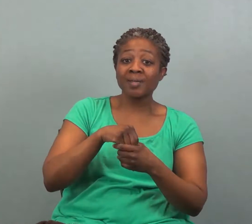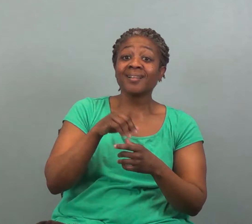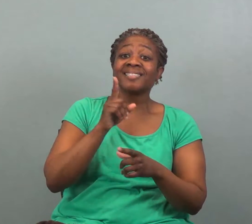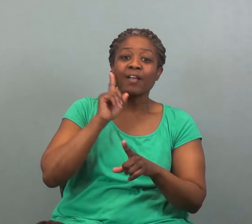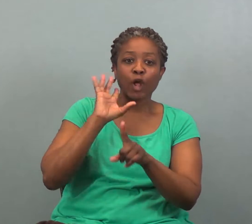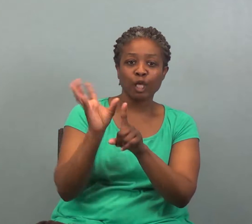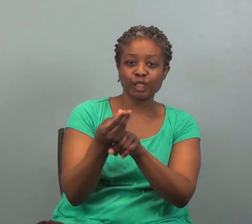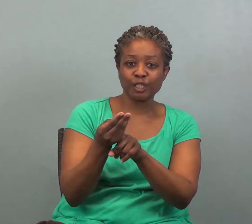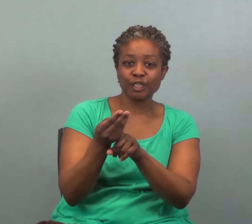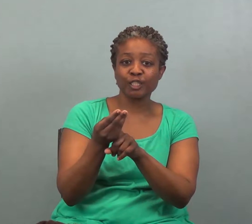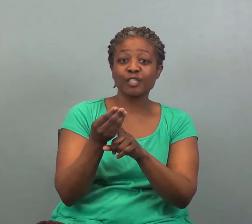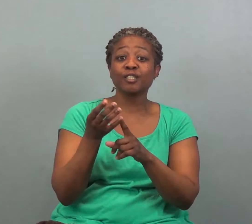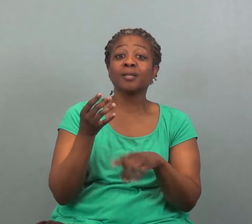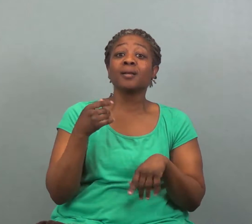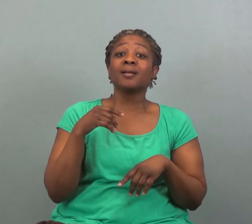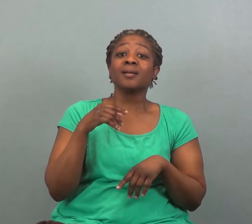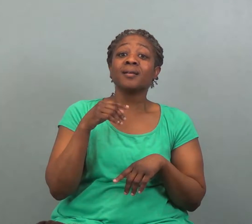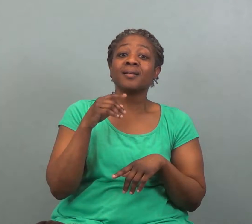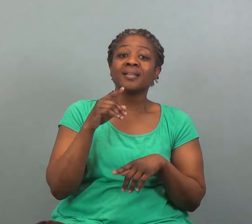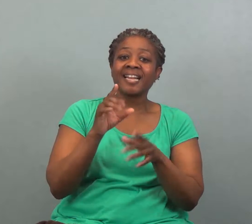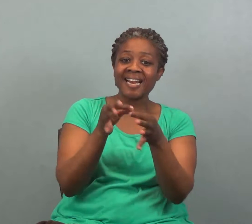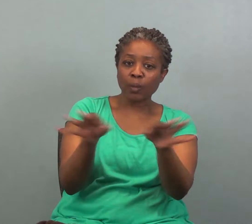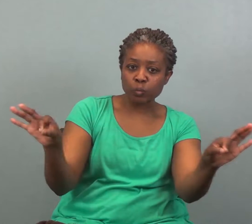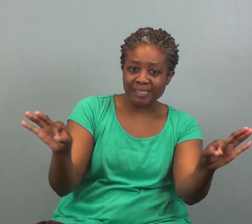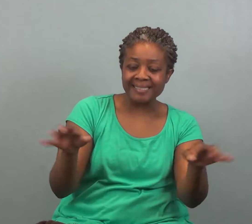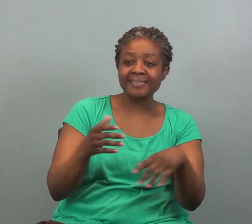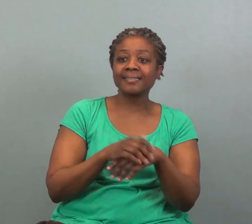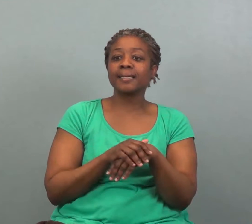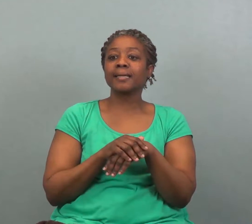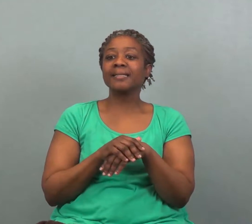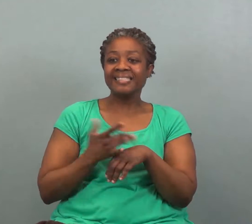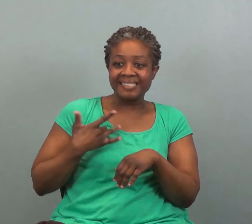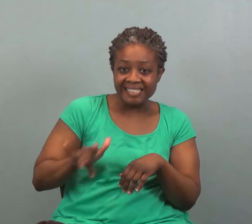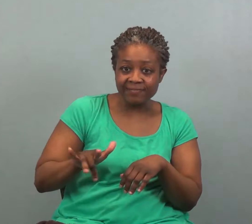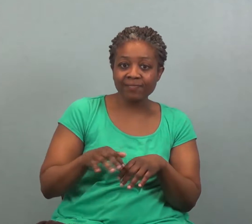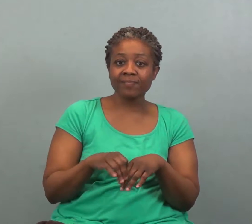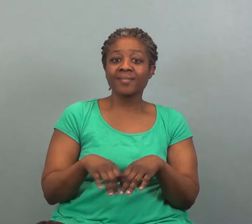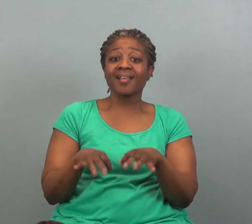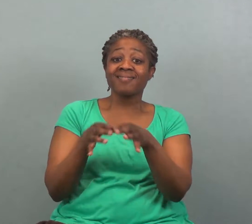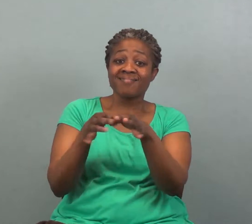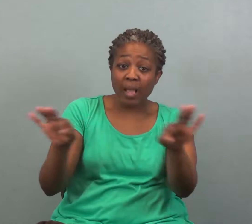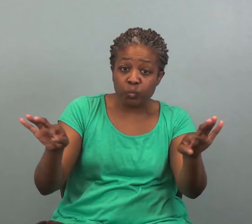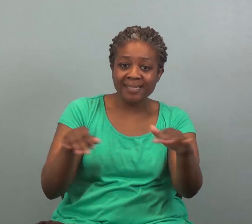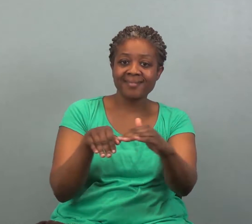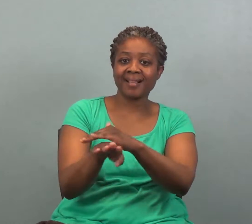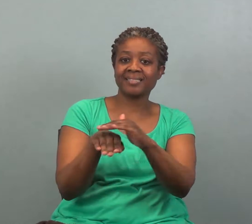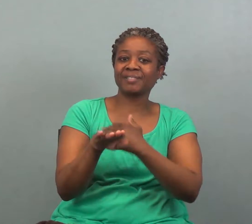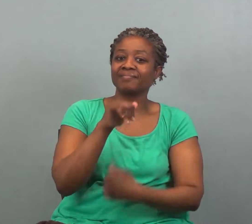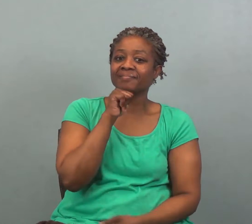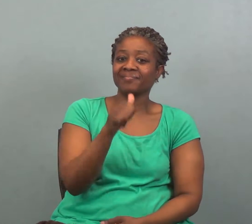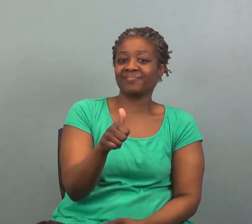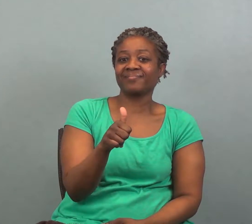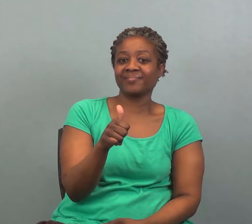Trauma-informed care does not naturally consider Deaf culture, language, sensitivity, and language accessibility.